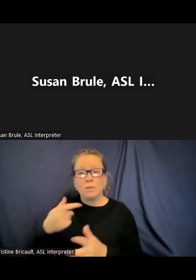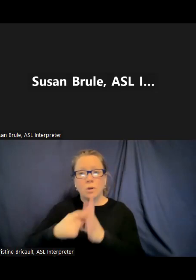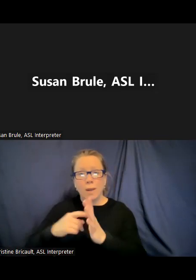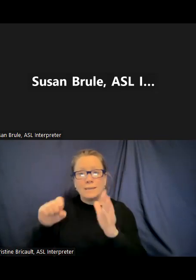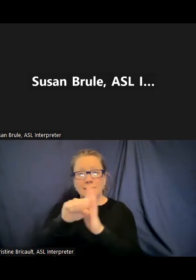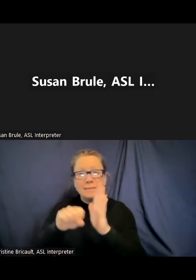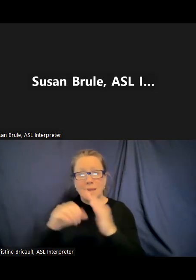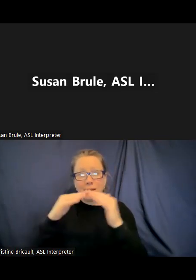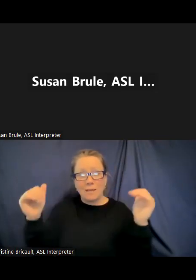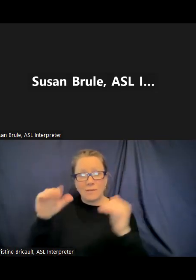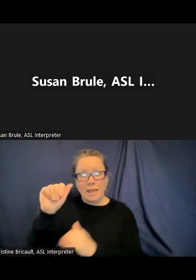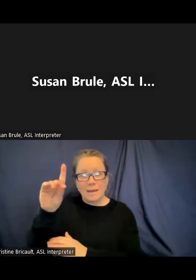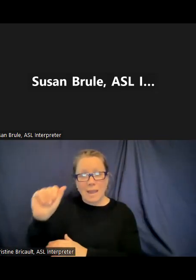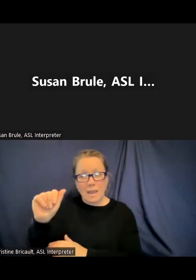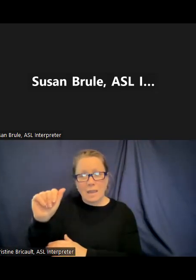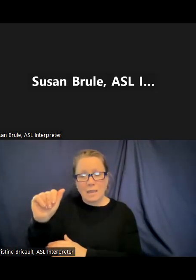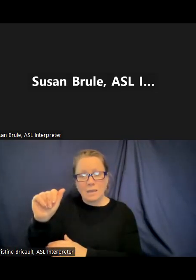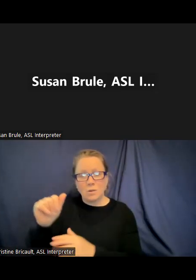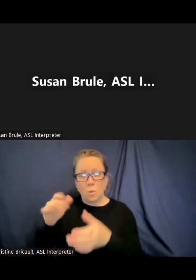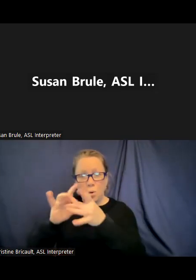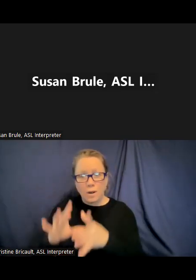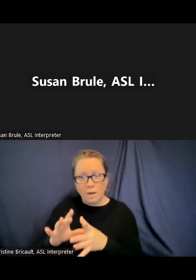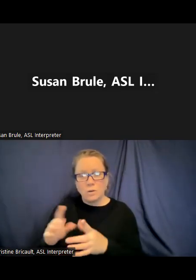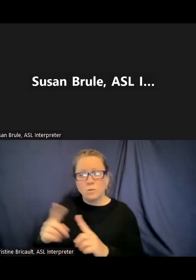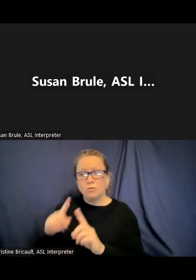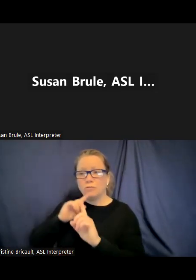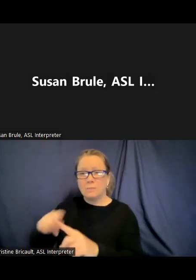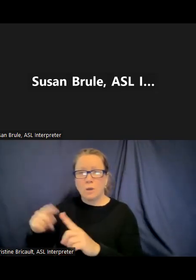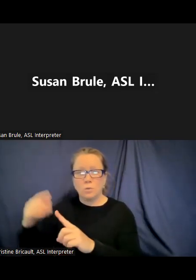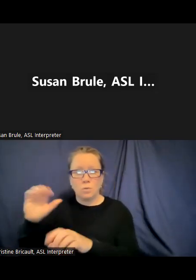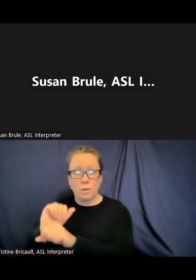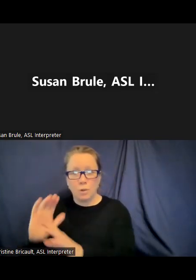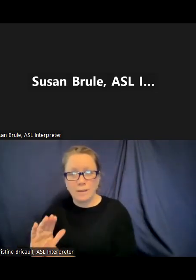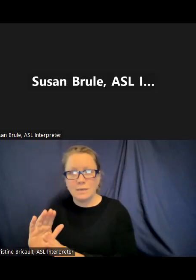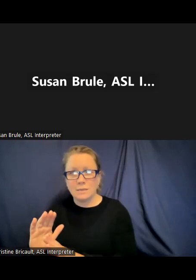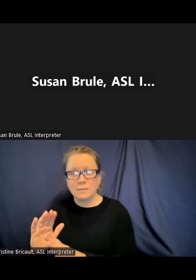respond to reasonable accommodation requests from employees within 20 business days.